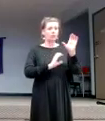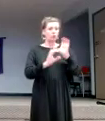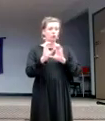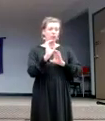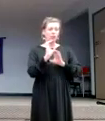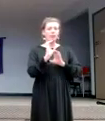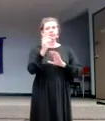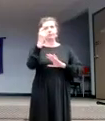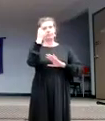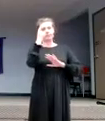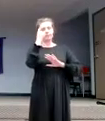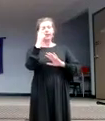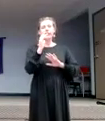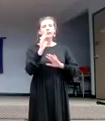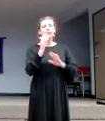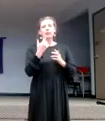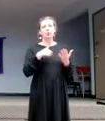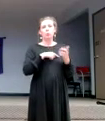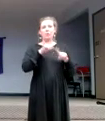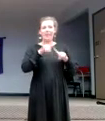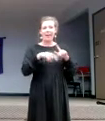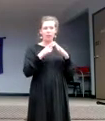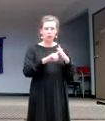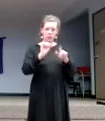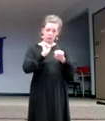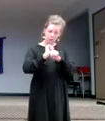biggest things to know is we will not be able to start construction until all of the right